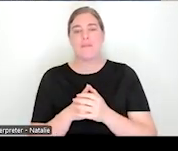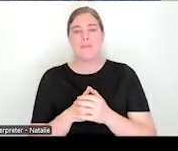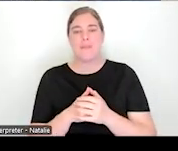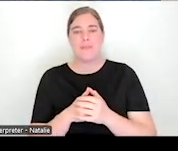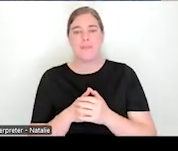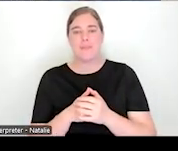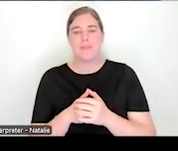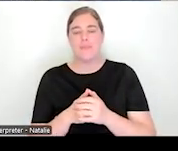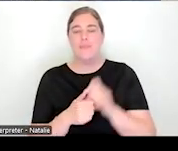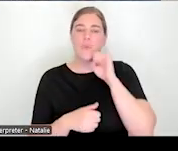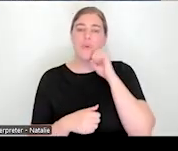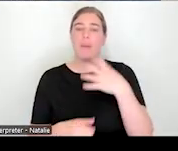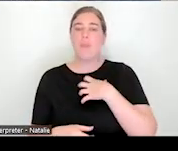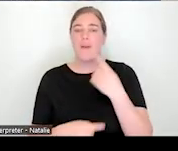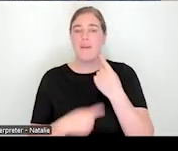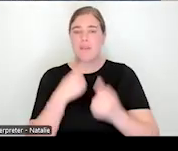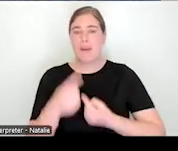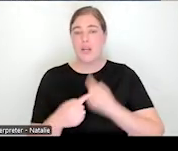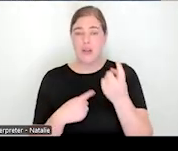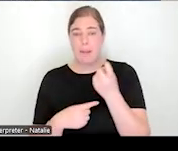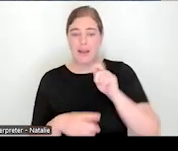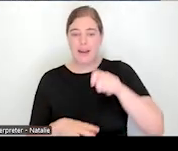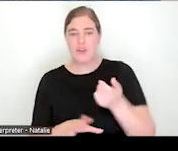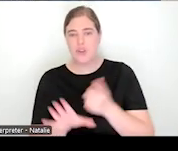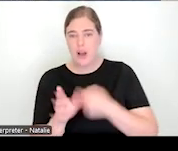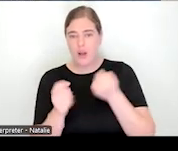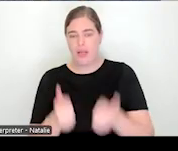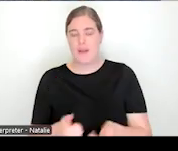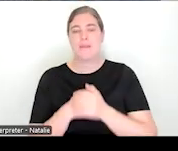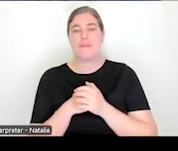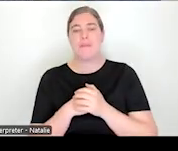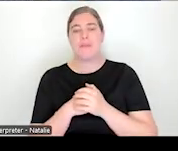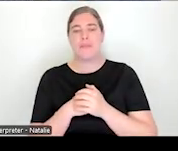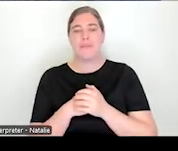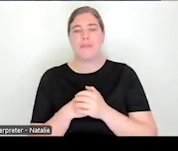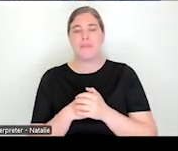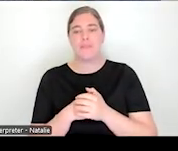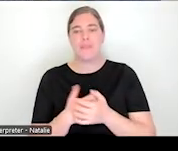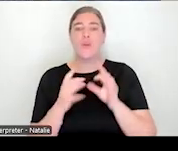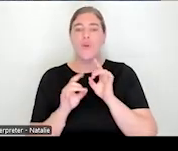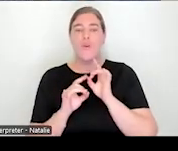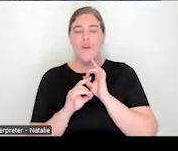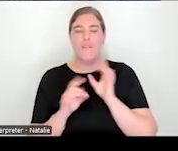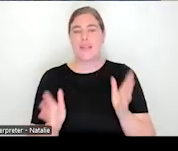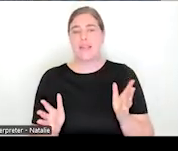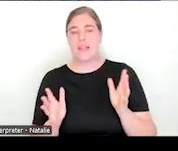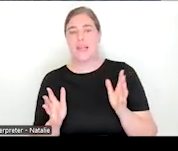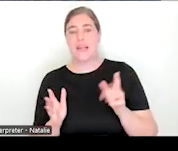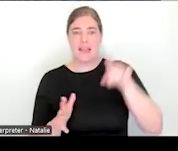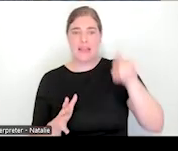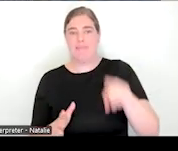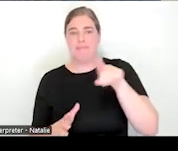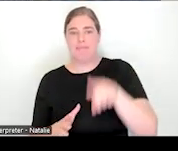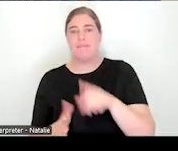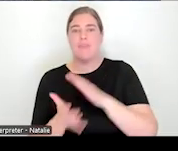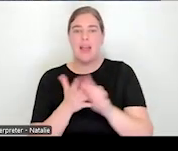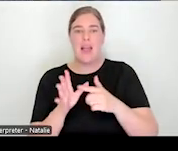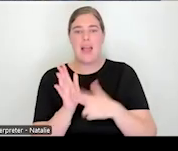more information coming up, and obviously all of these handles are here for you to stay in touch.